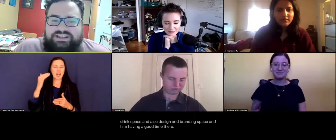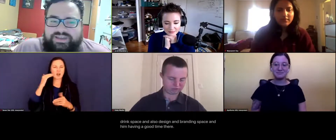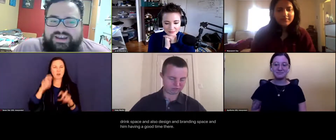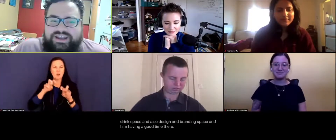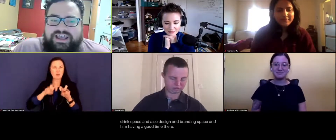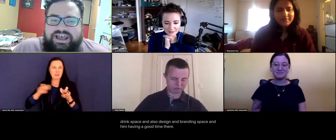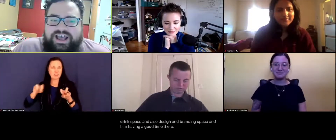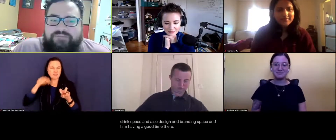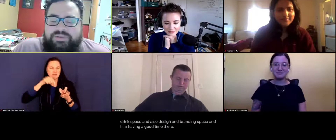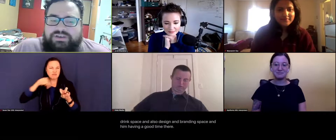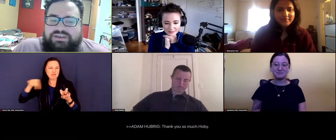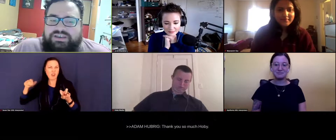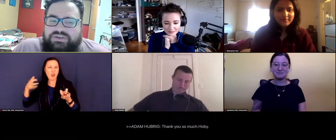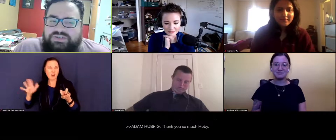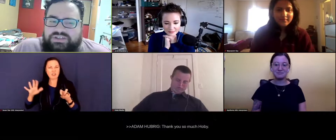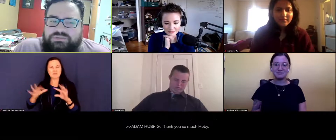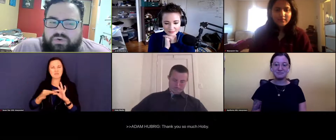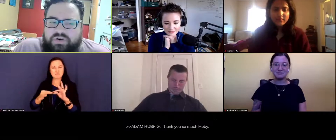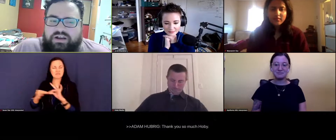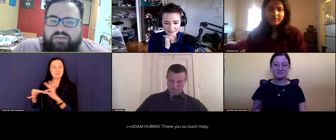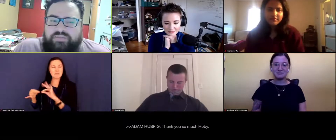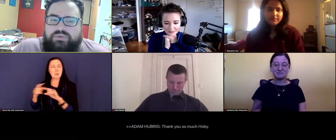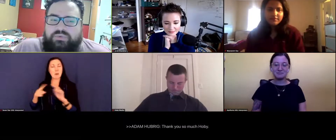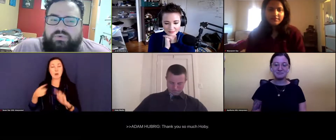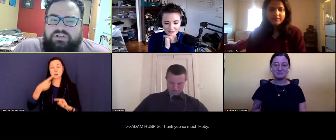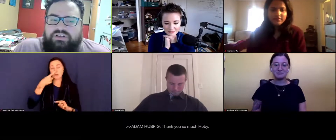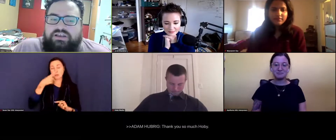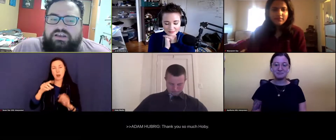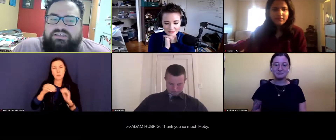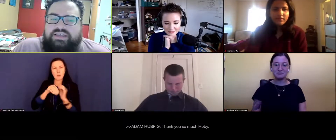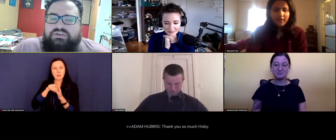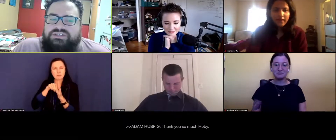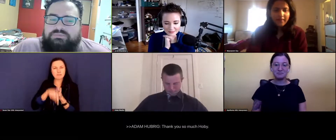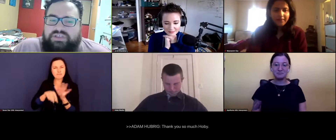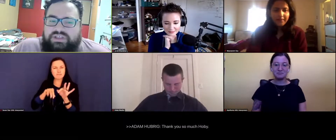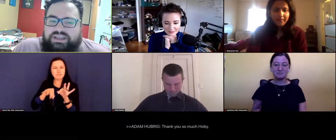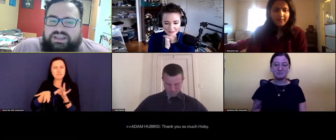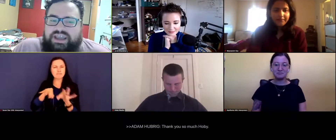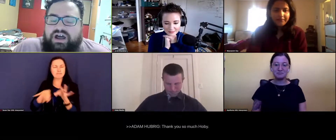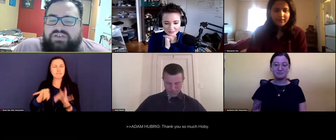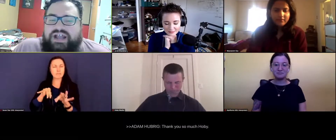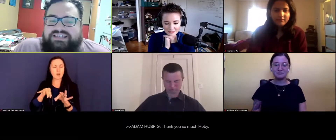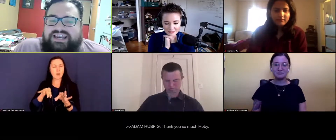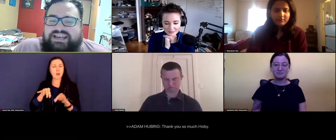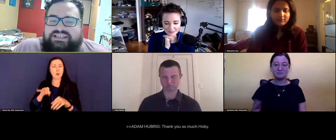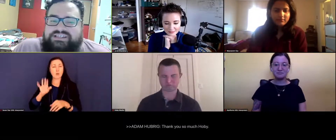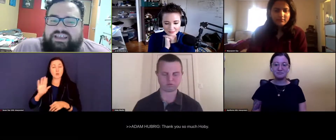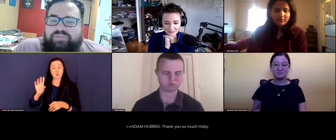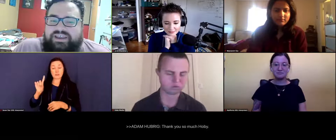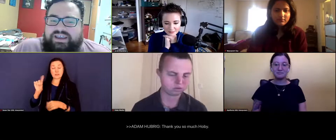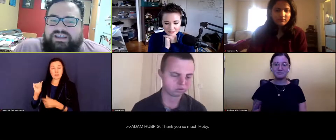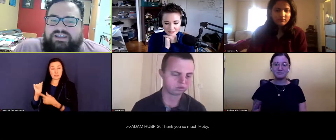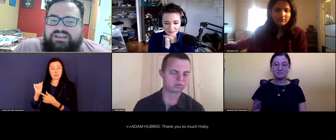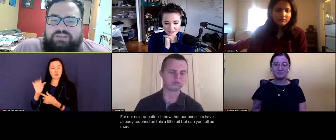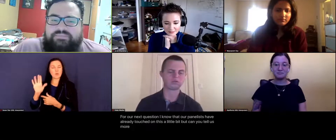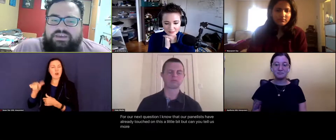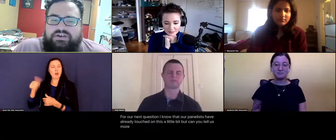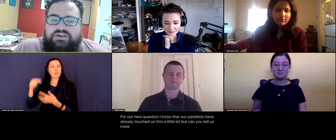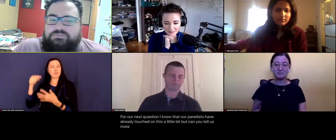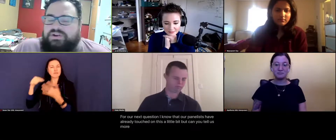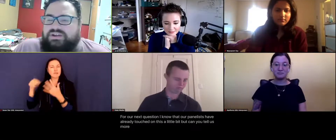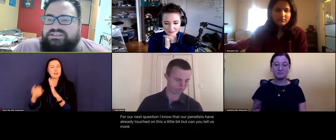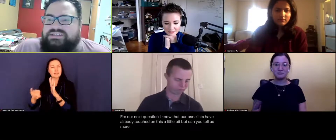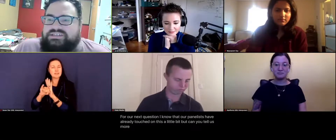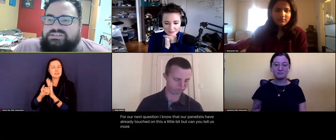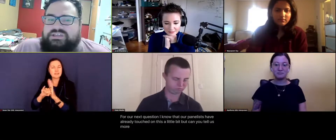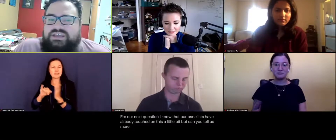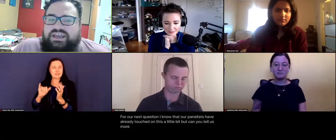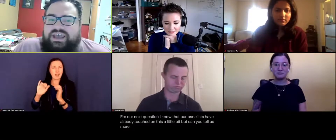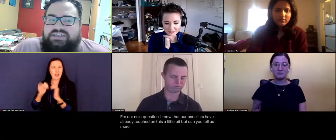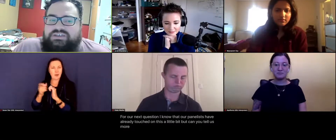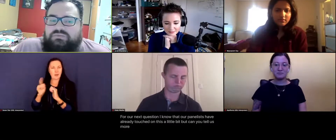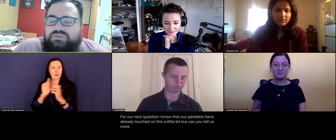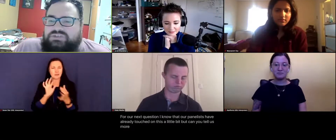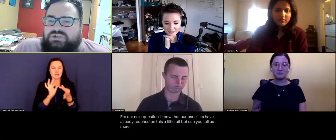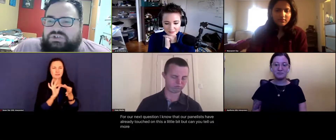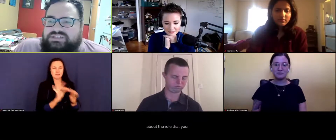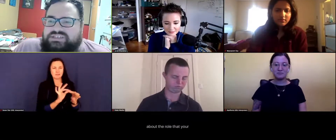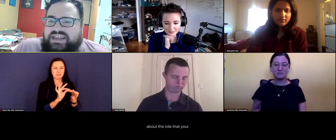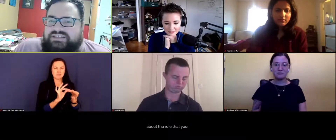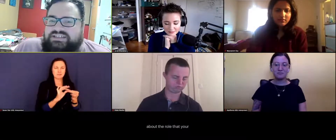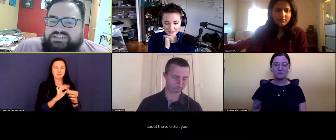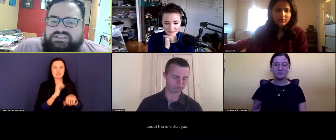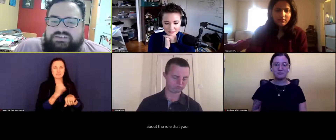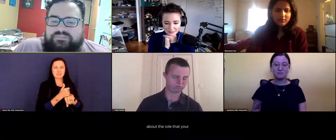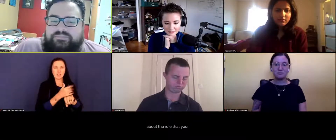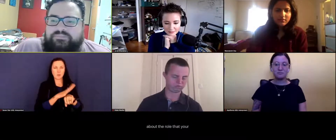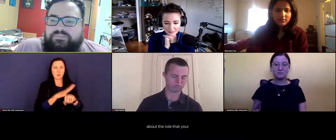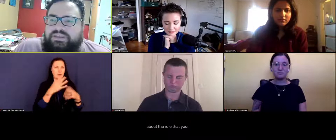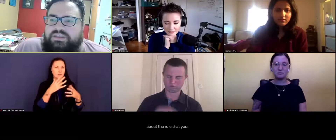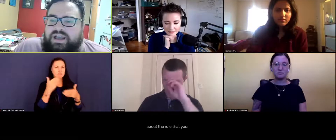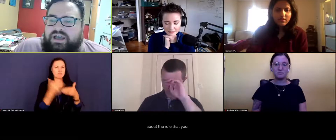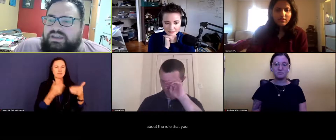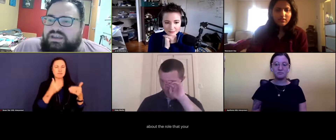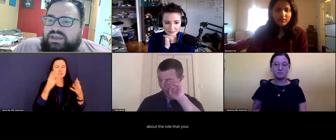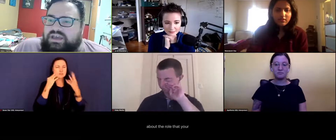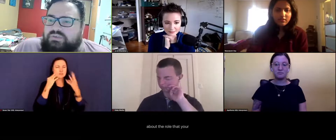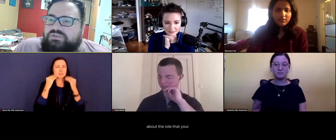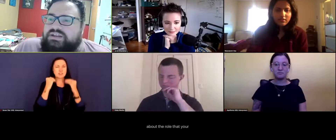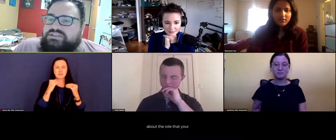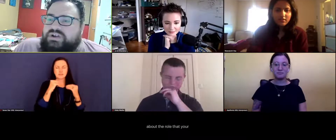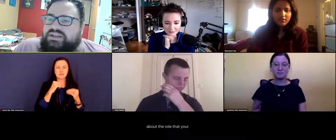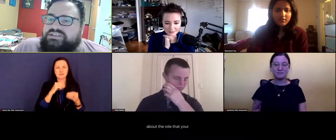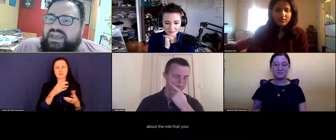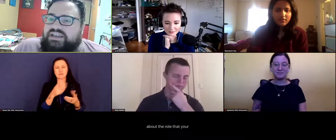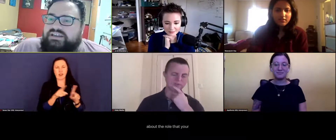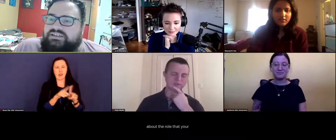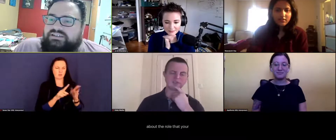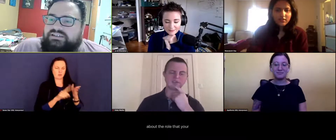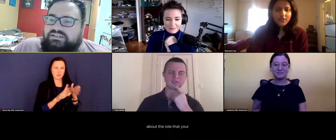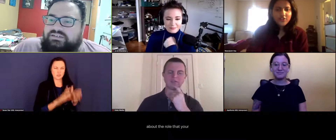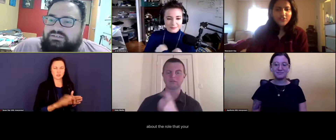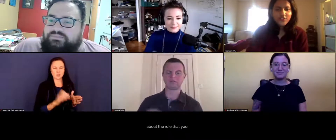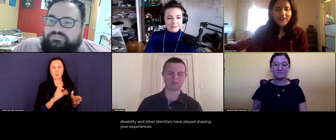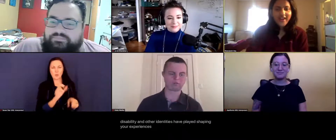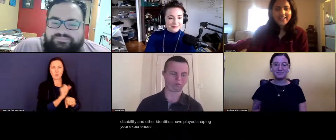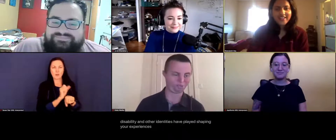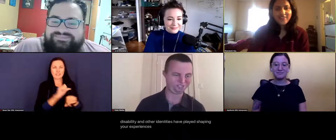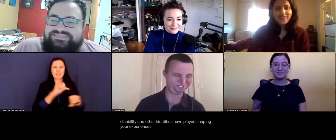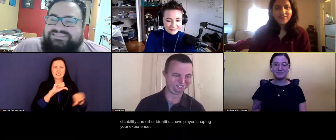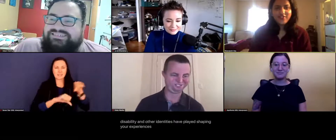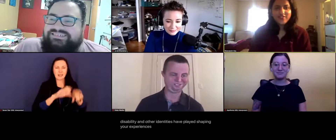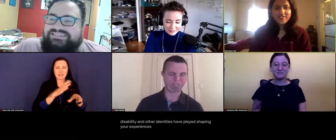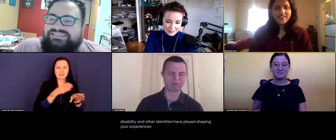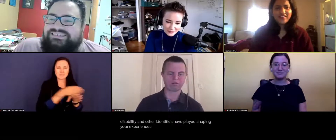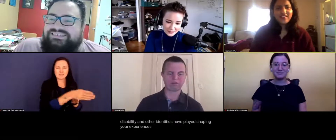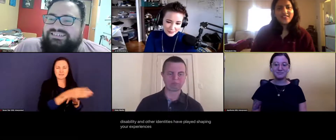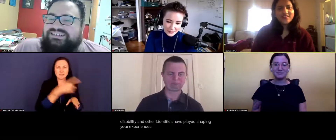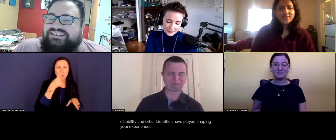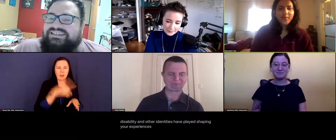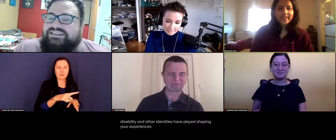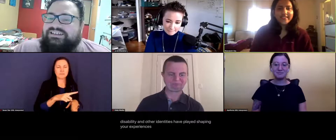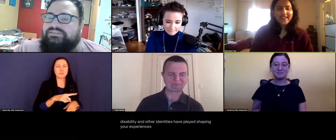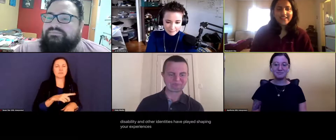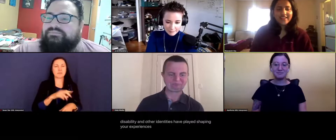Meena Das Sure I can go first. So I think